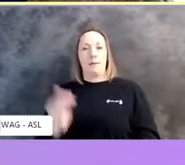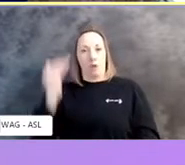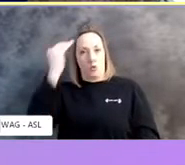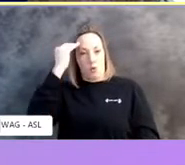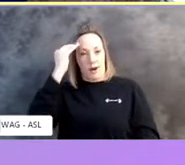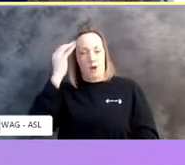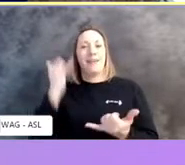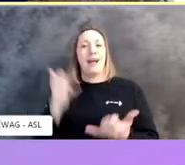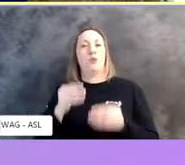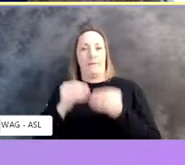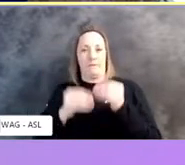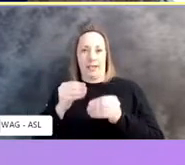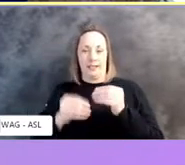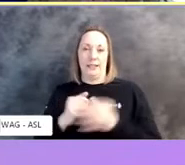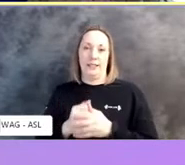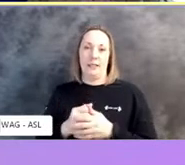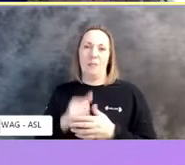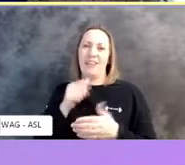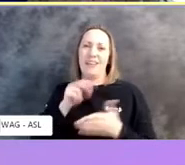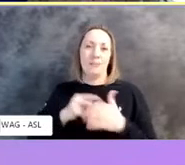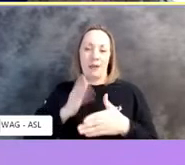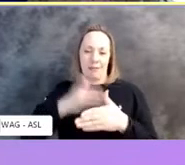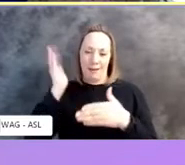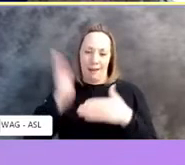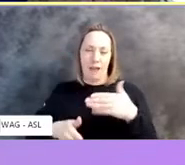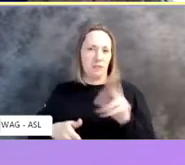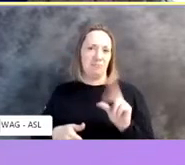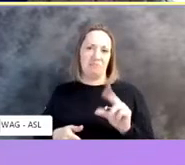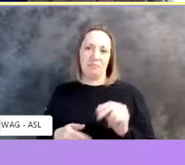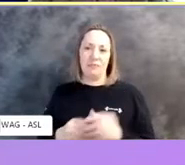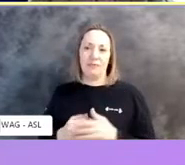end goal here. It's housekeeping. Getting rid of all those errors not be there and that should now you know